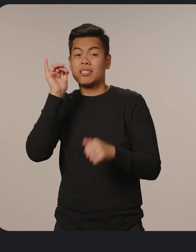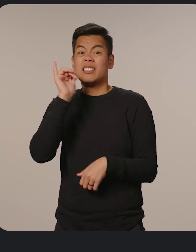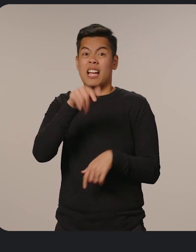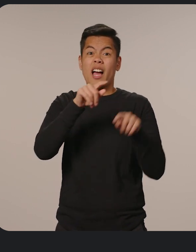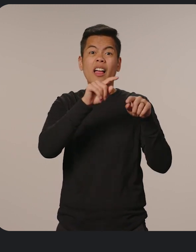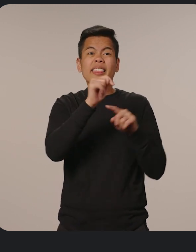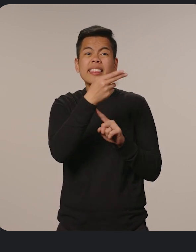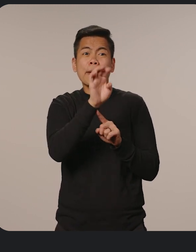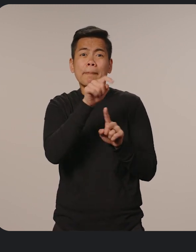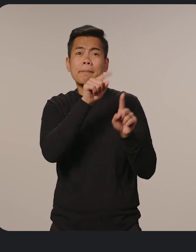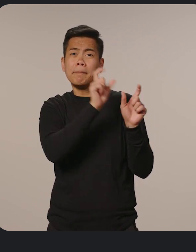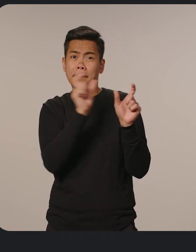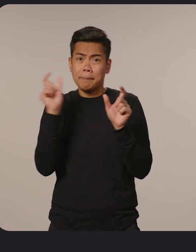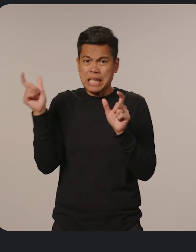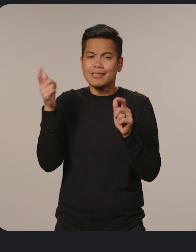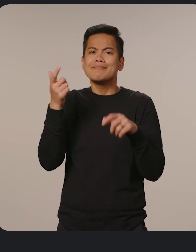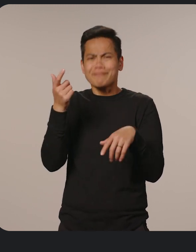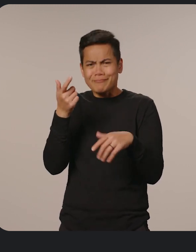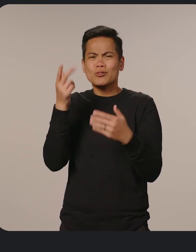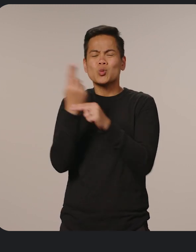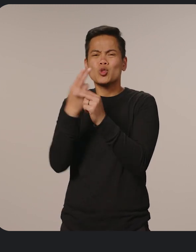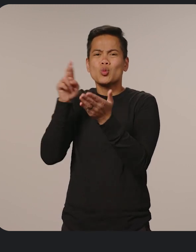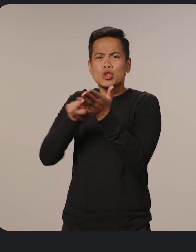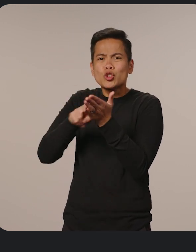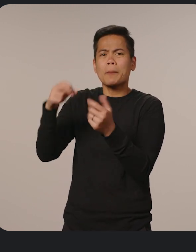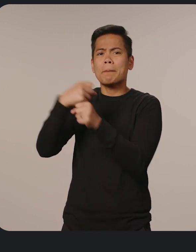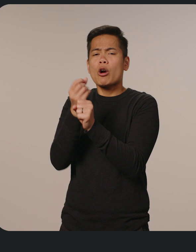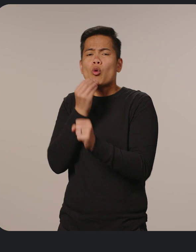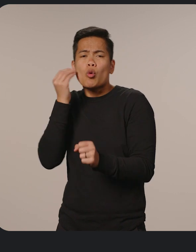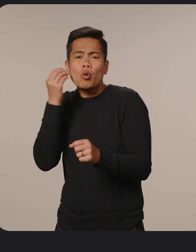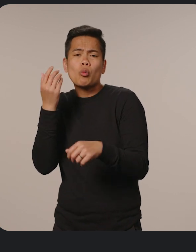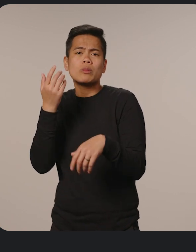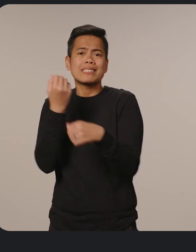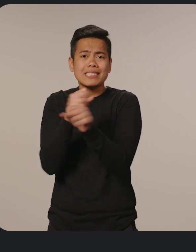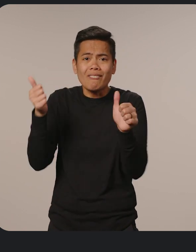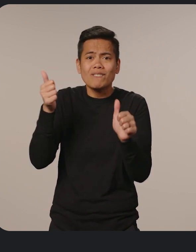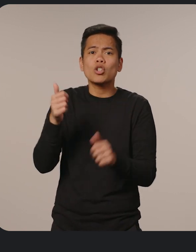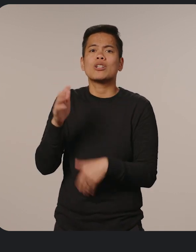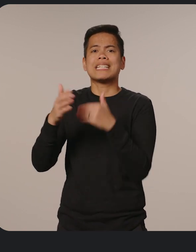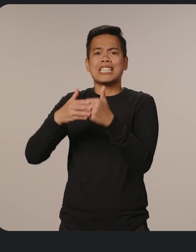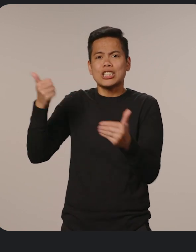and lives more efficient and fun. You can imagine a night watch automation